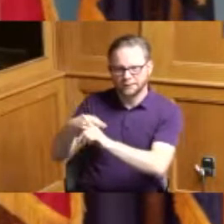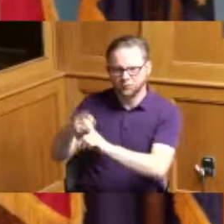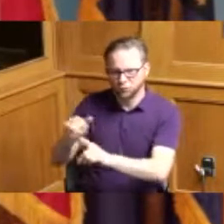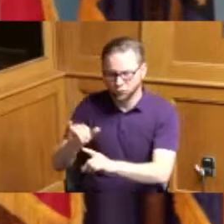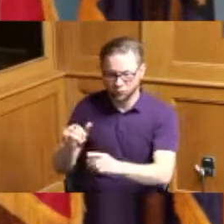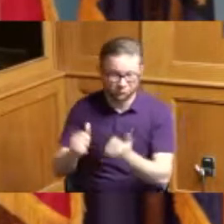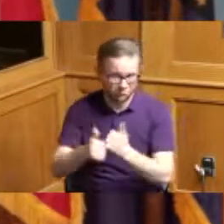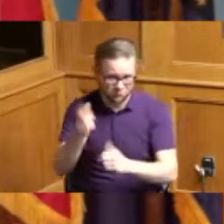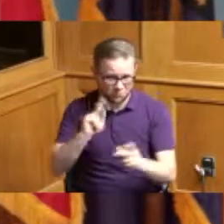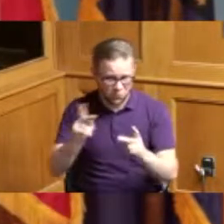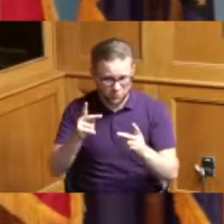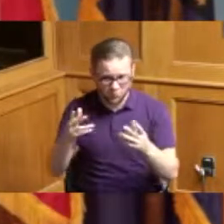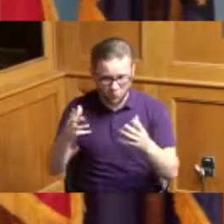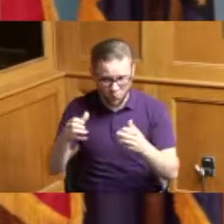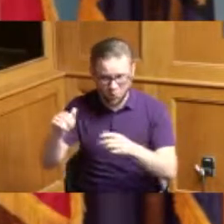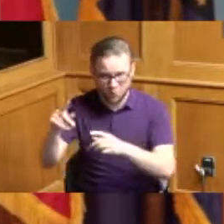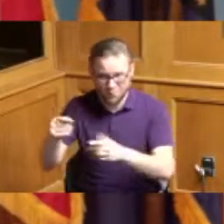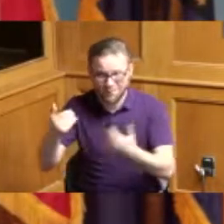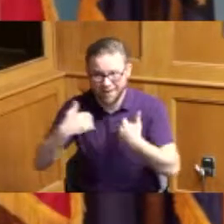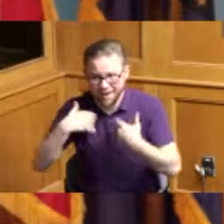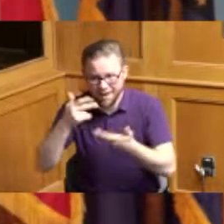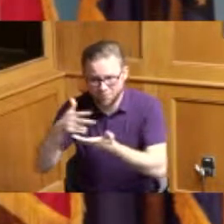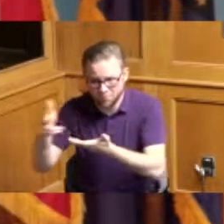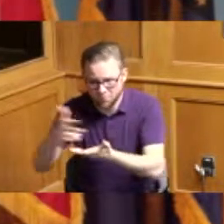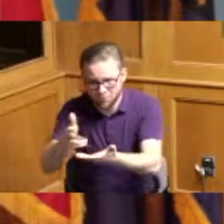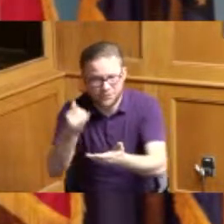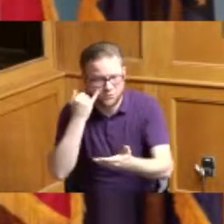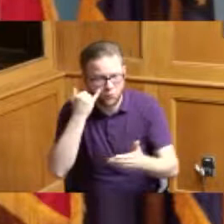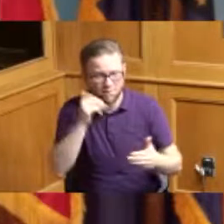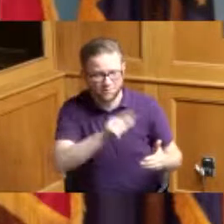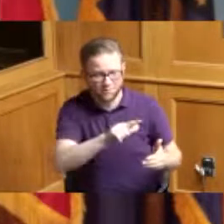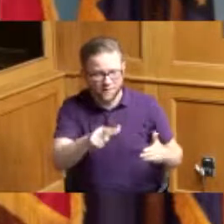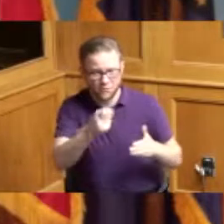so I want to see what would that be with the landlords passing that cost on to the